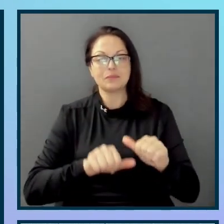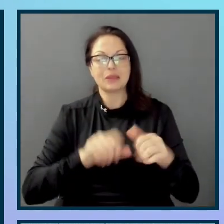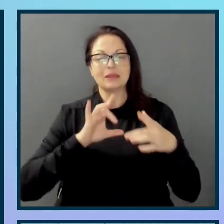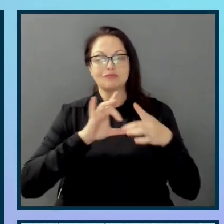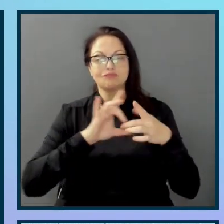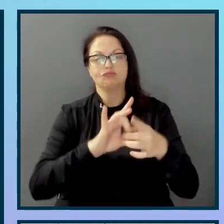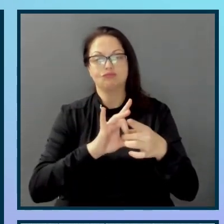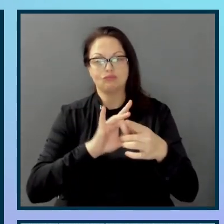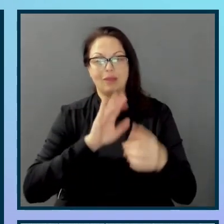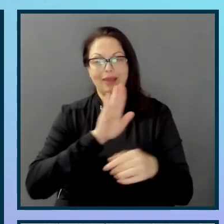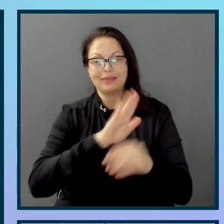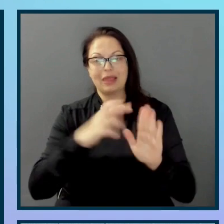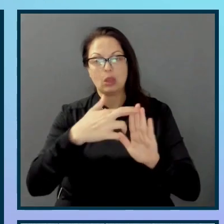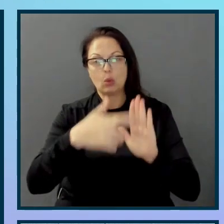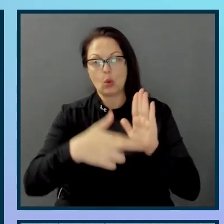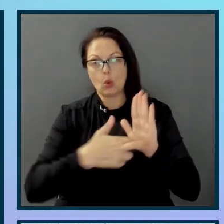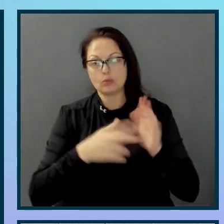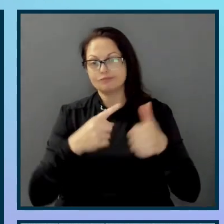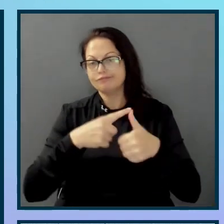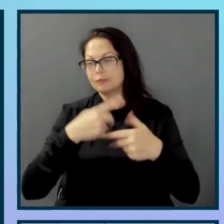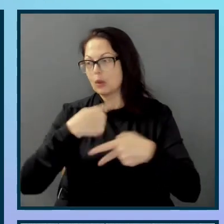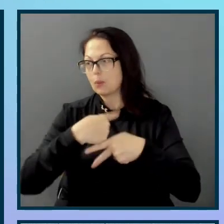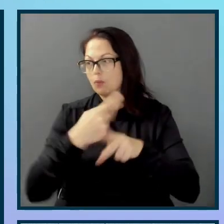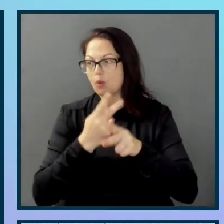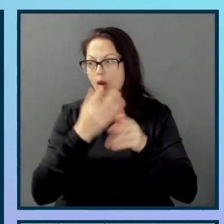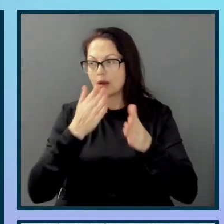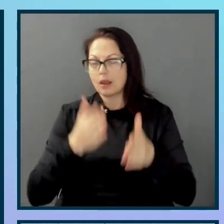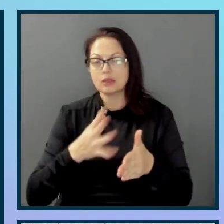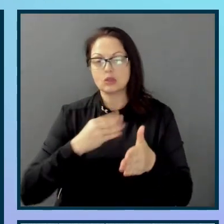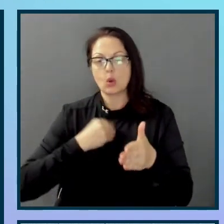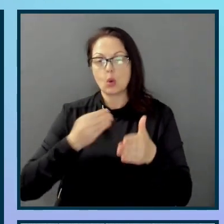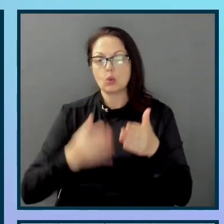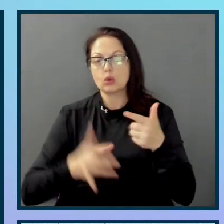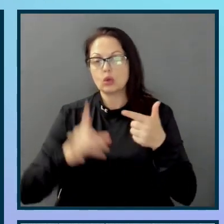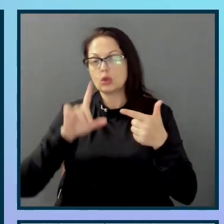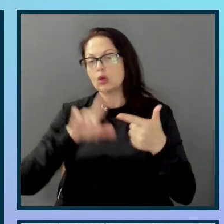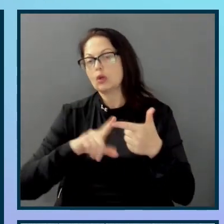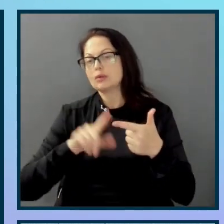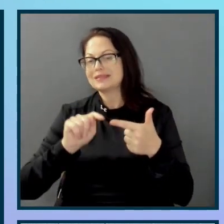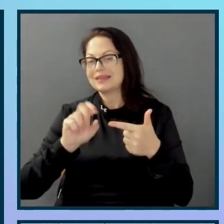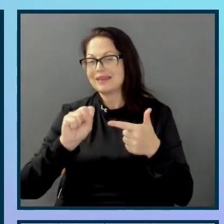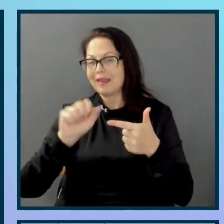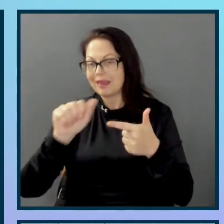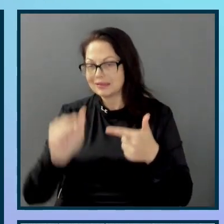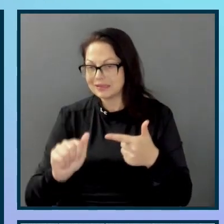BSAs, developers, QA Scrum Masters, and help each of them, one-on-one,